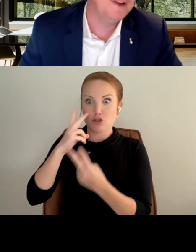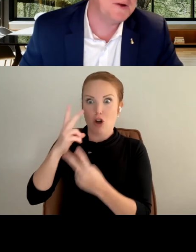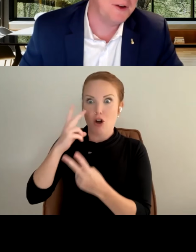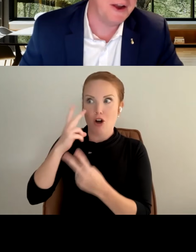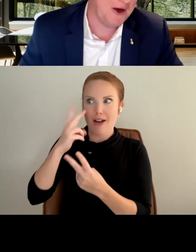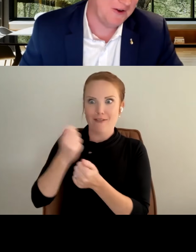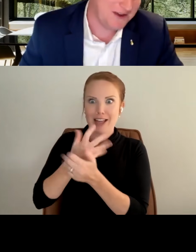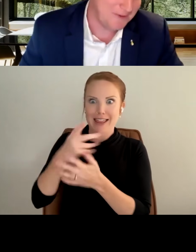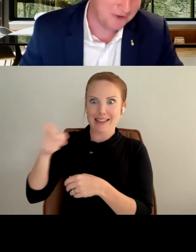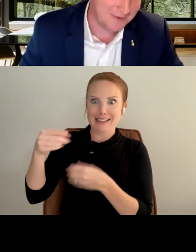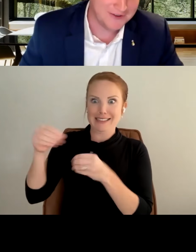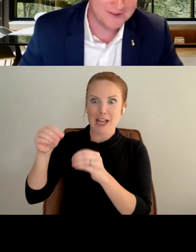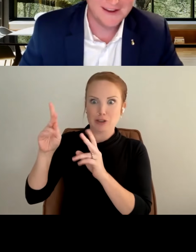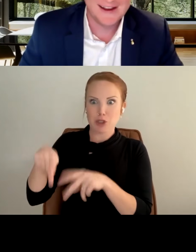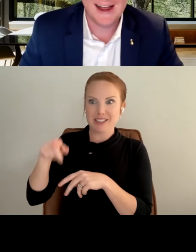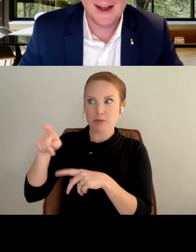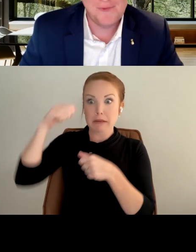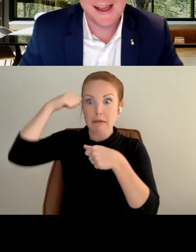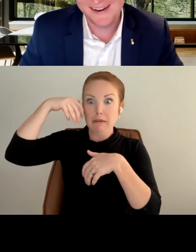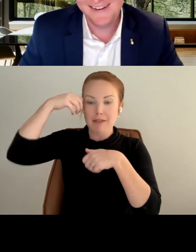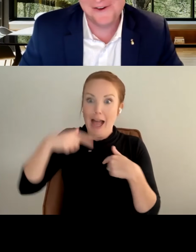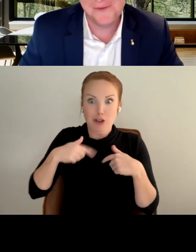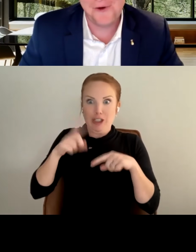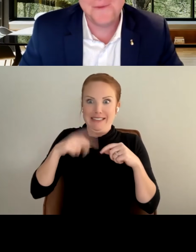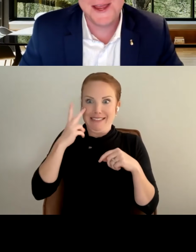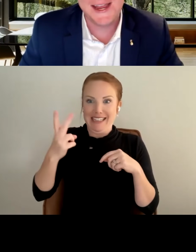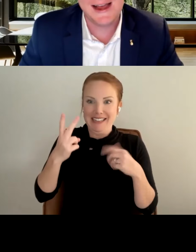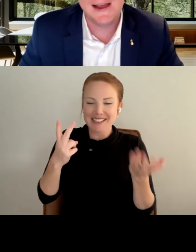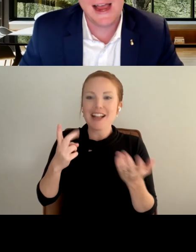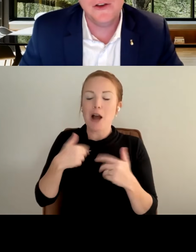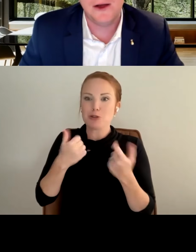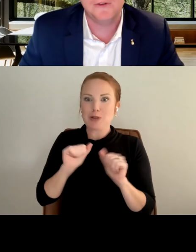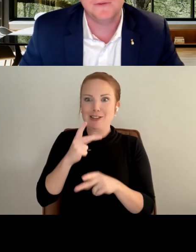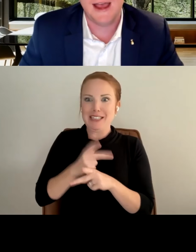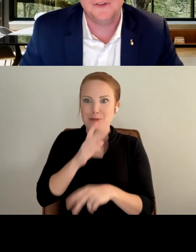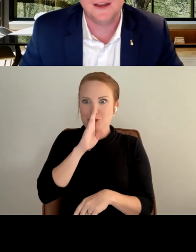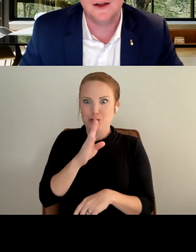very very hard to keep a straight face but, you know, the point being I knew I wasn't asking